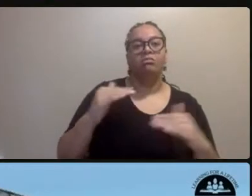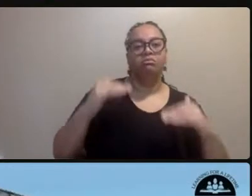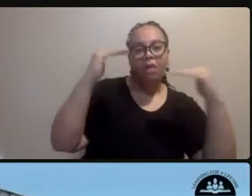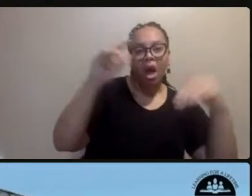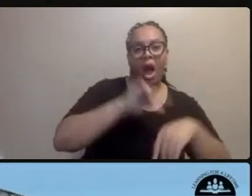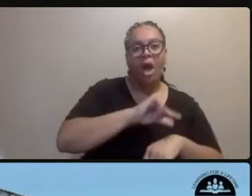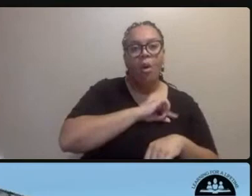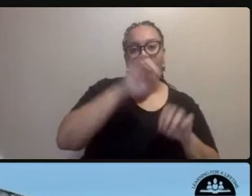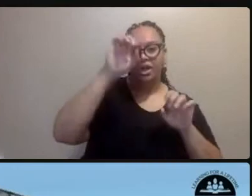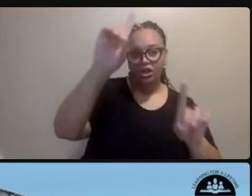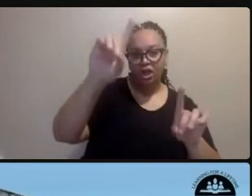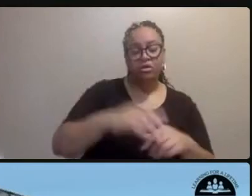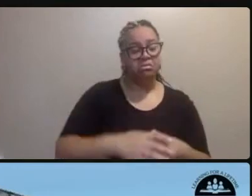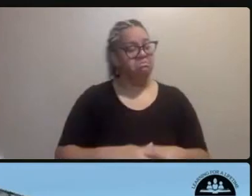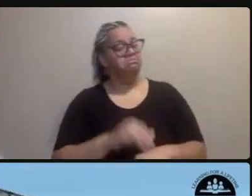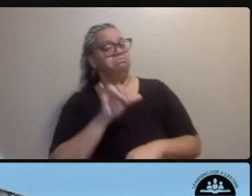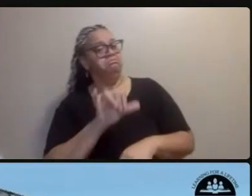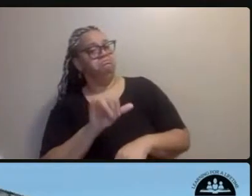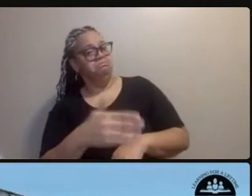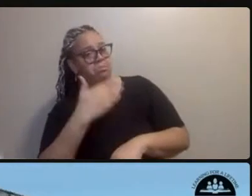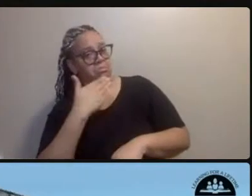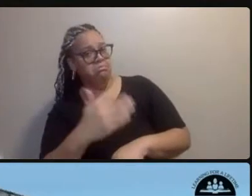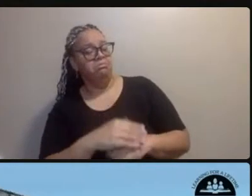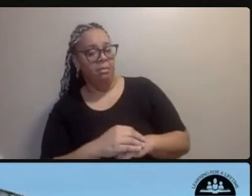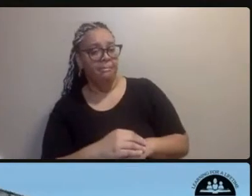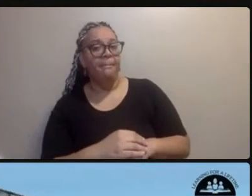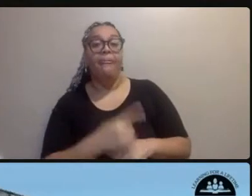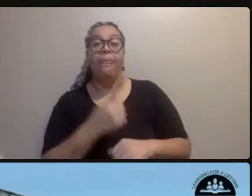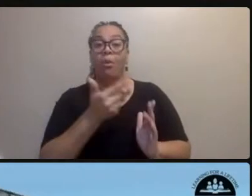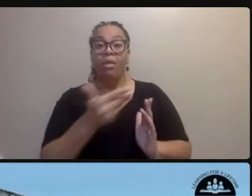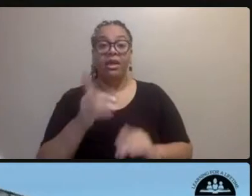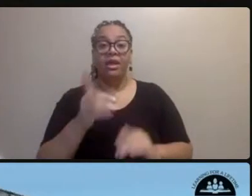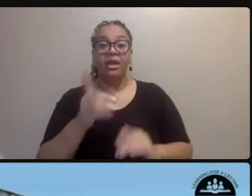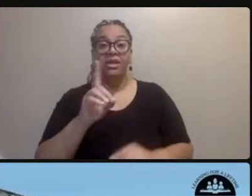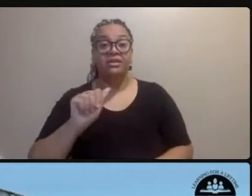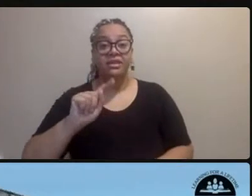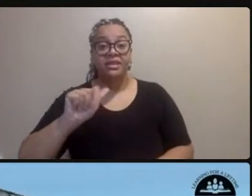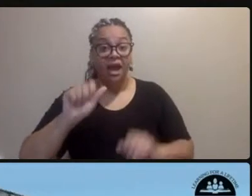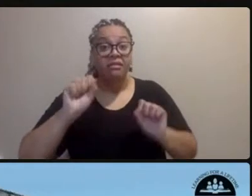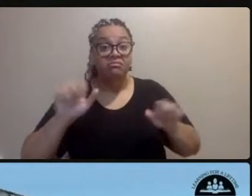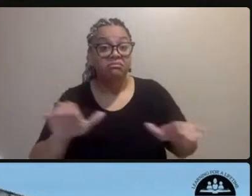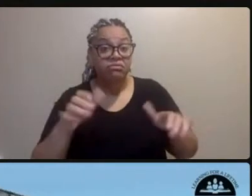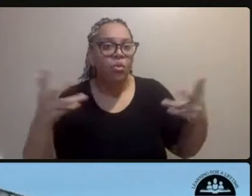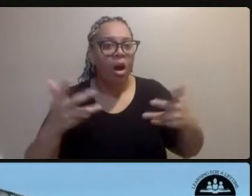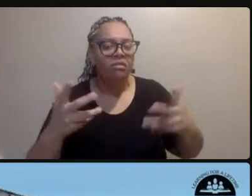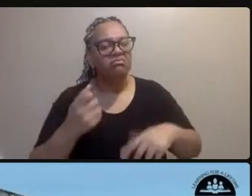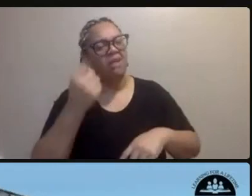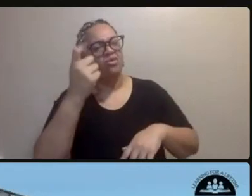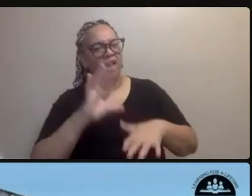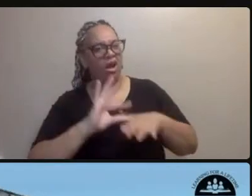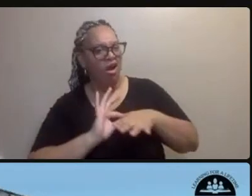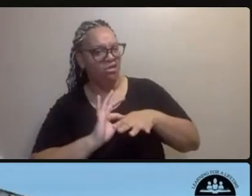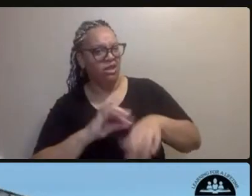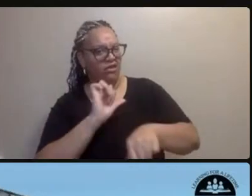KEEP THE FOCUS ON OUR STUDENT SAFETY WELL-BEING AND HIGH QUALITY EDUCATION?